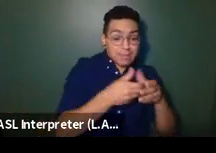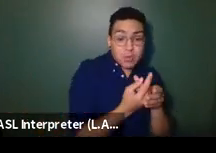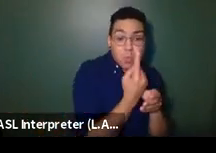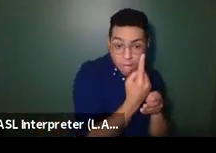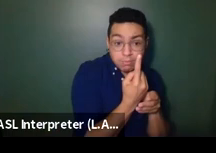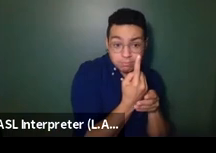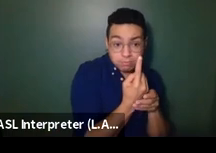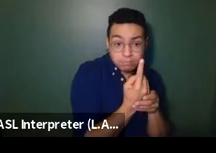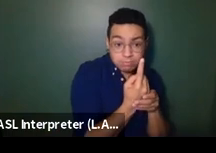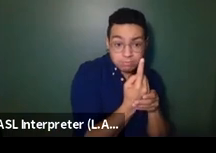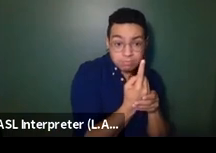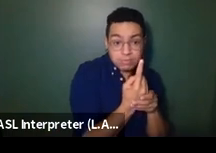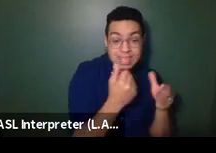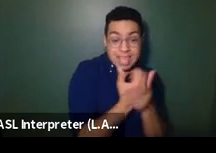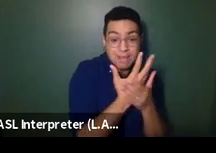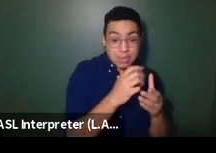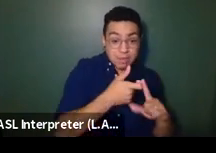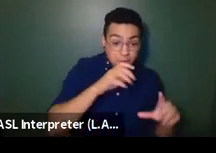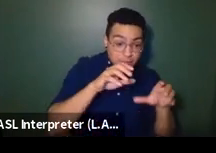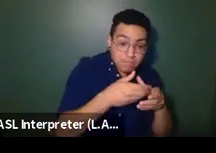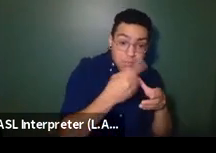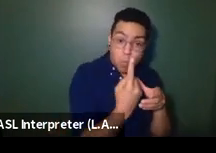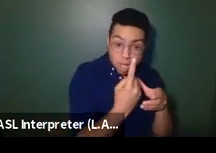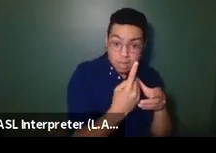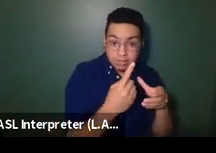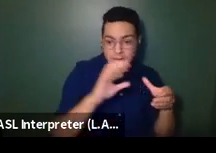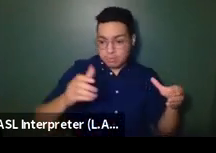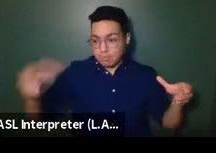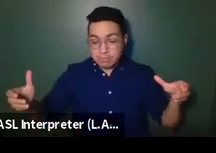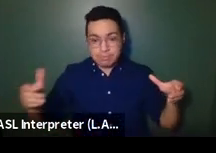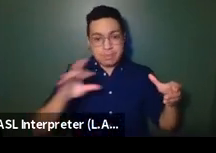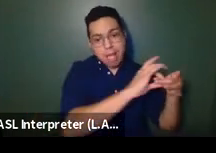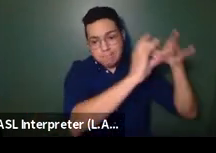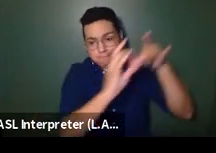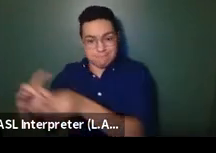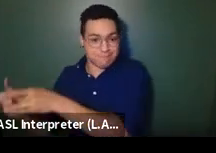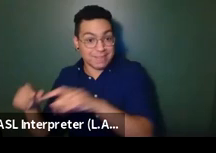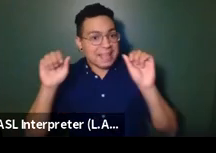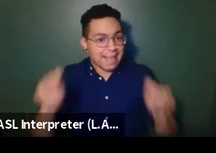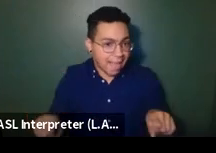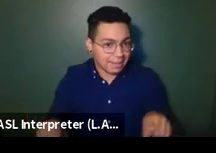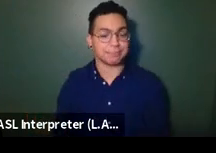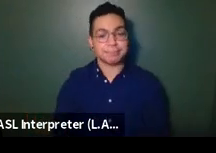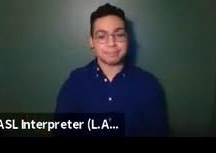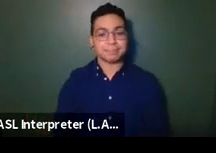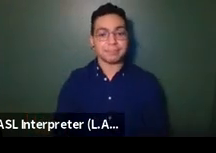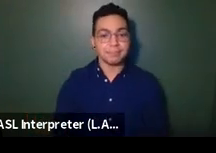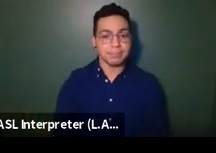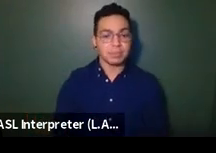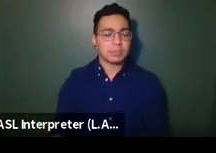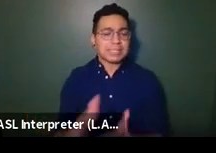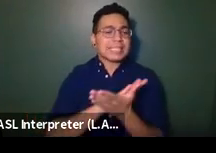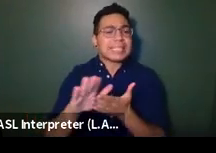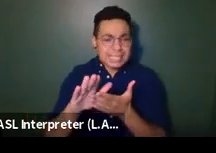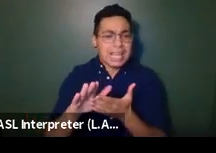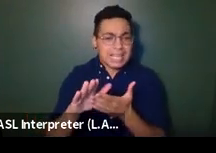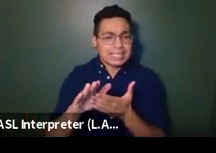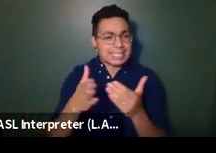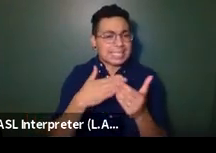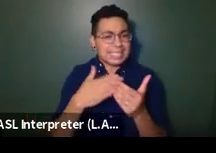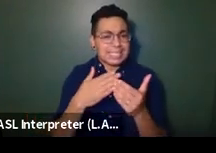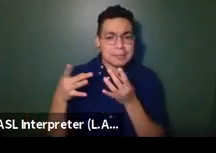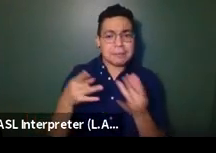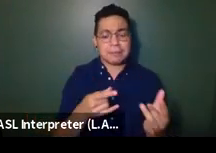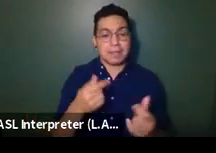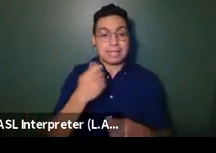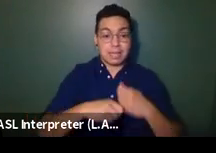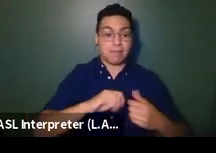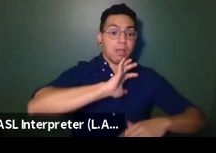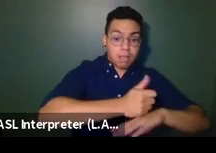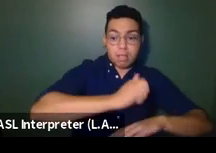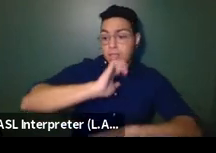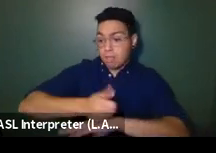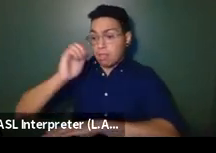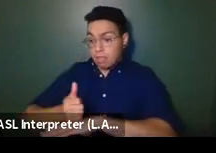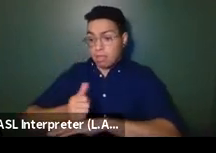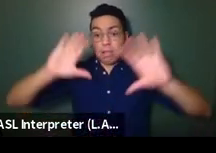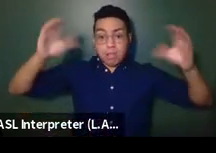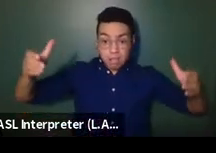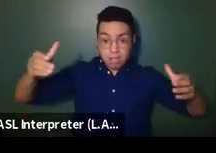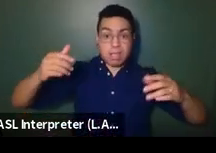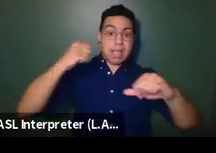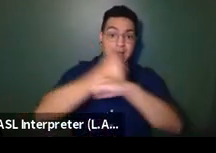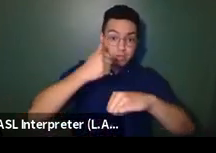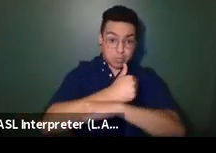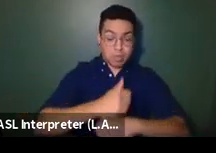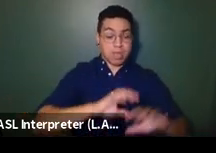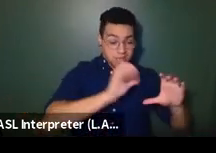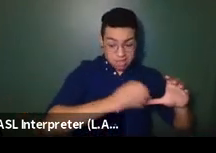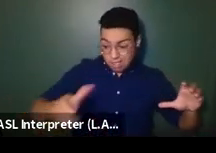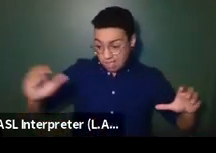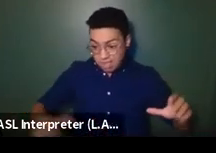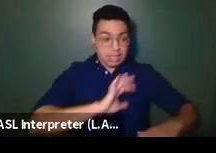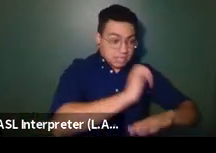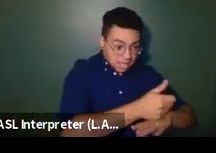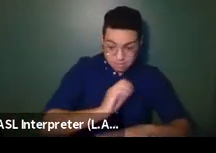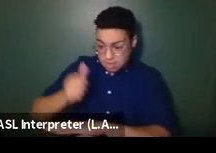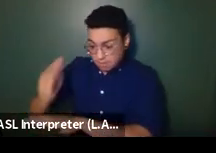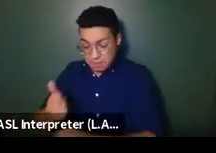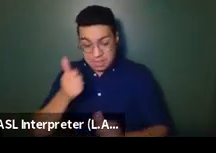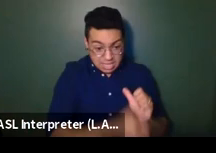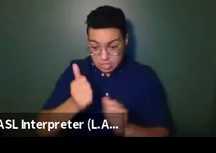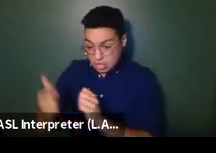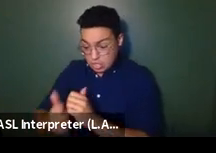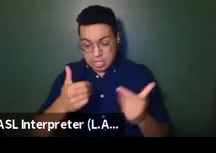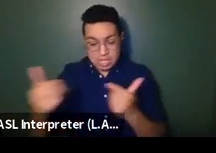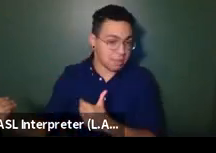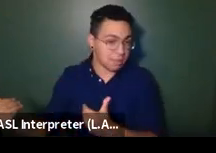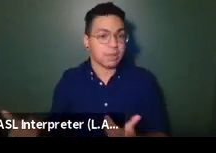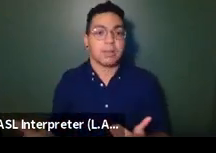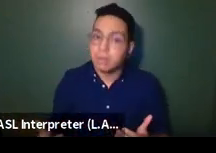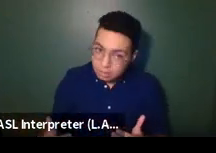ESD 189 - Amy Colburn: Everything that you do in section one flows over into all of your other sections. So a nice way just to kind of minimize how much separate work you need to do in each section. There is a way, if you're if you don't have the ability to link sections. Don't worry about that. You can still